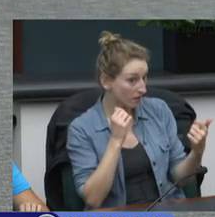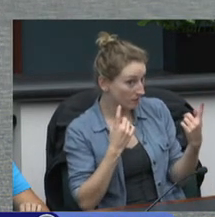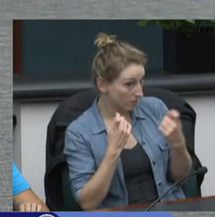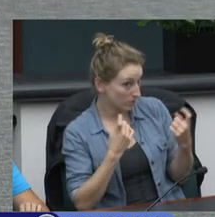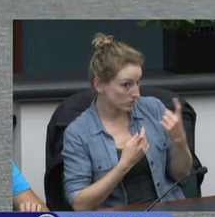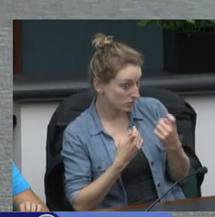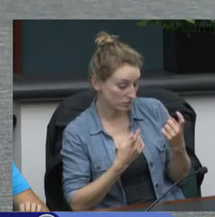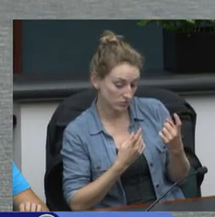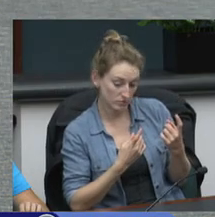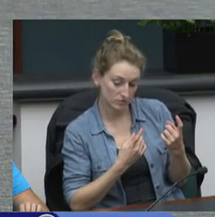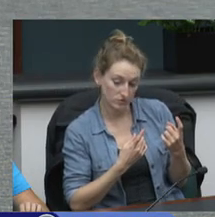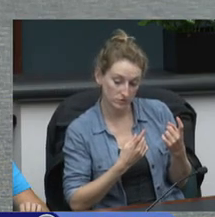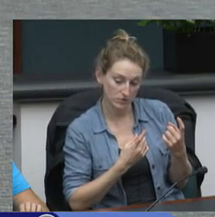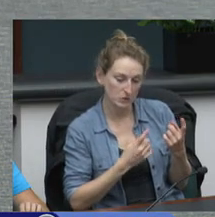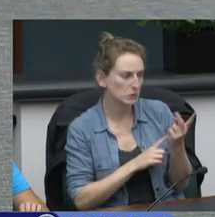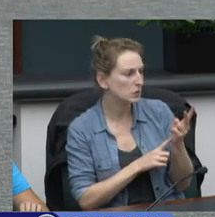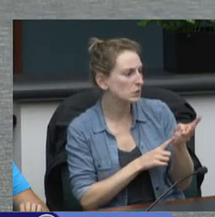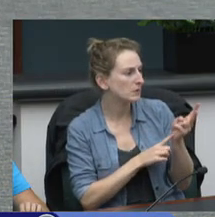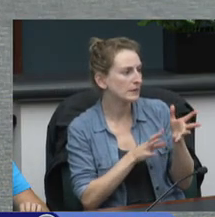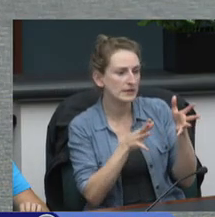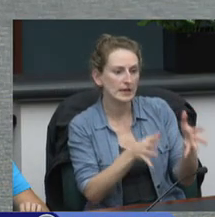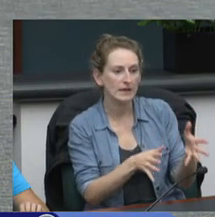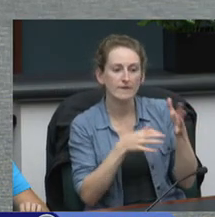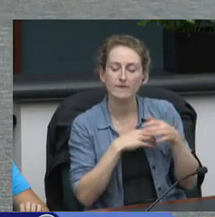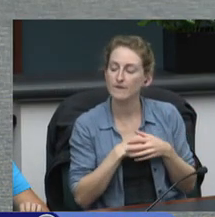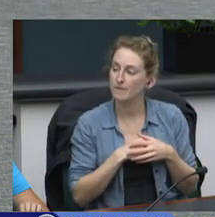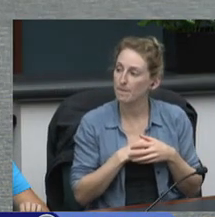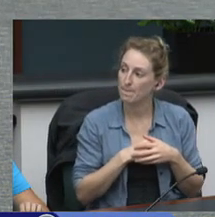about two minutes remaining